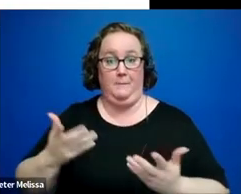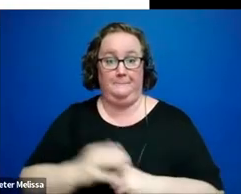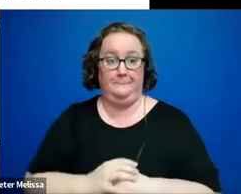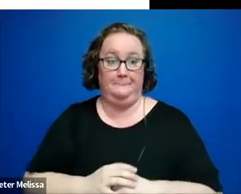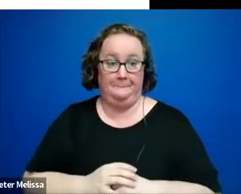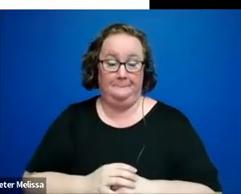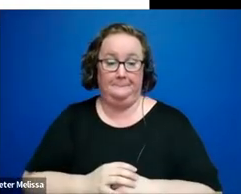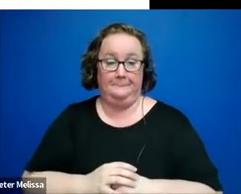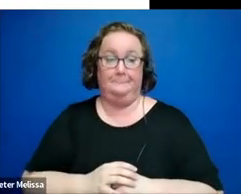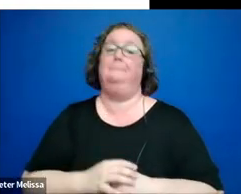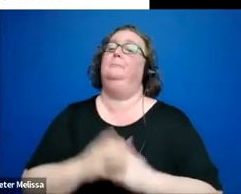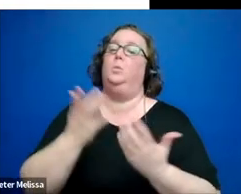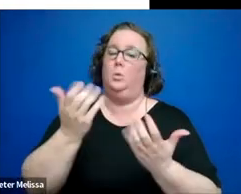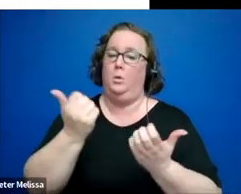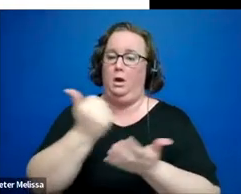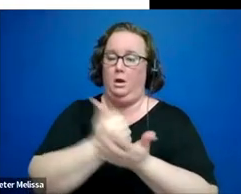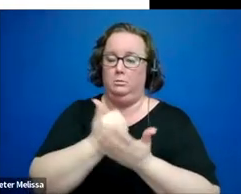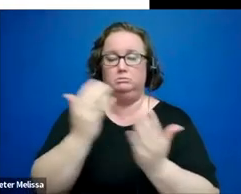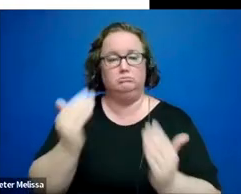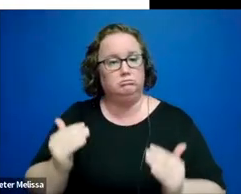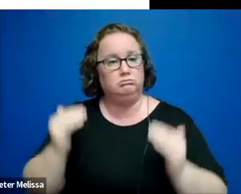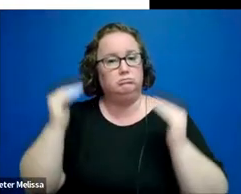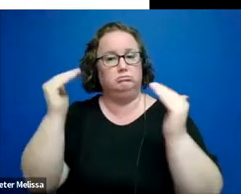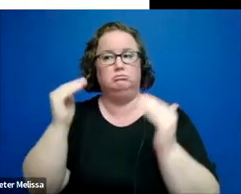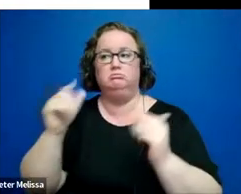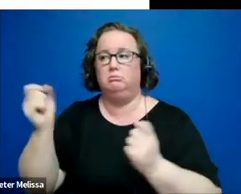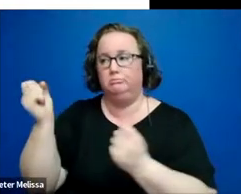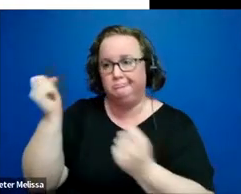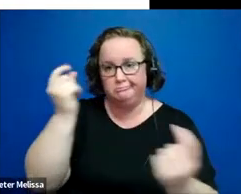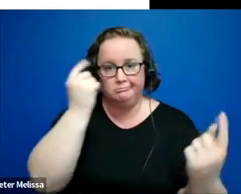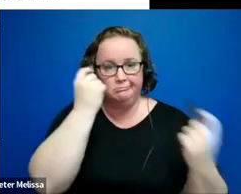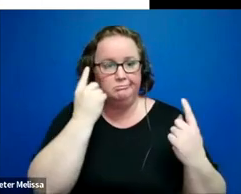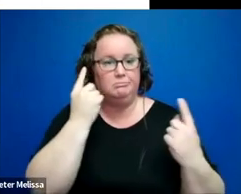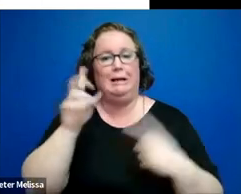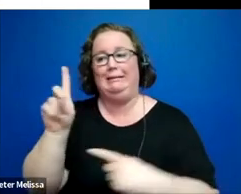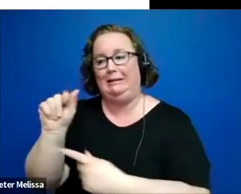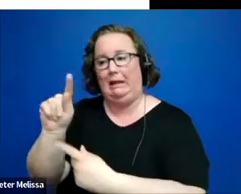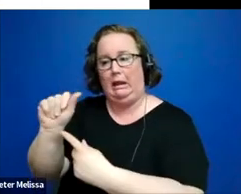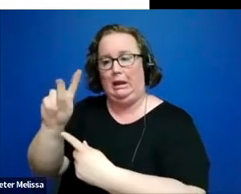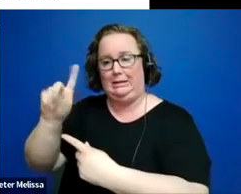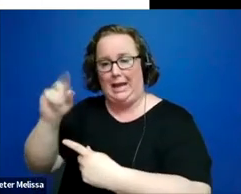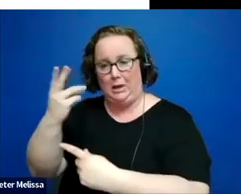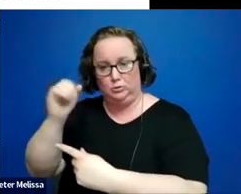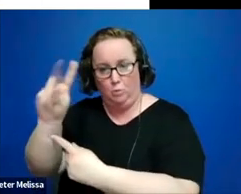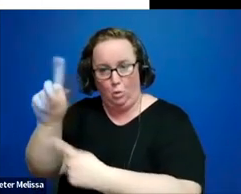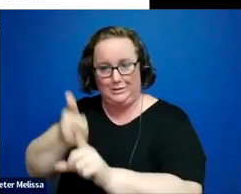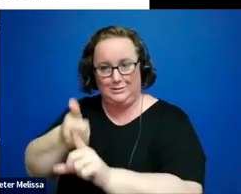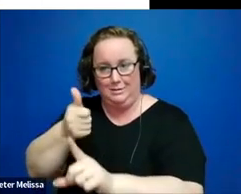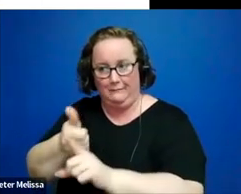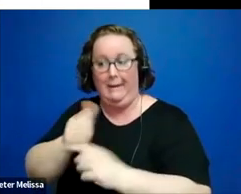help advance the understanding of the data dashboards and its relevance to diverse stakeholders.